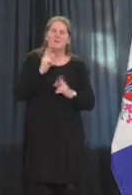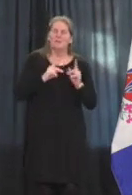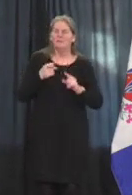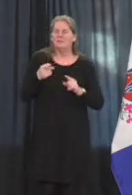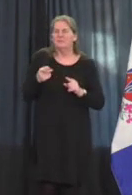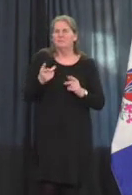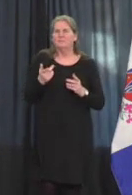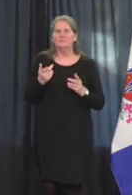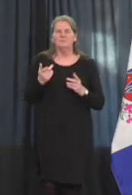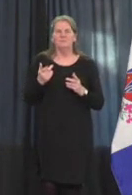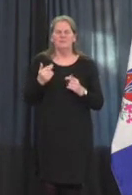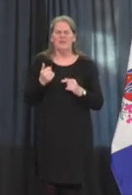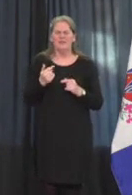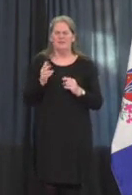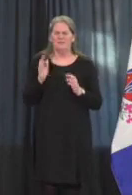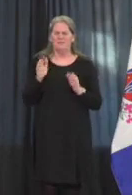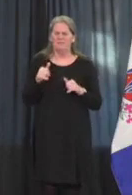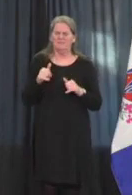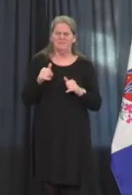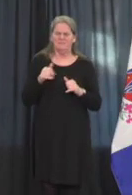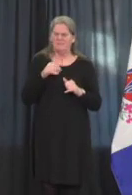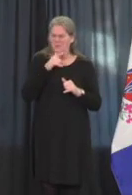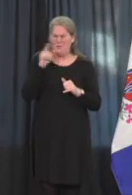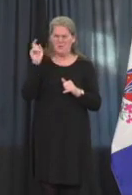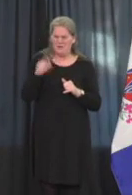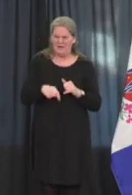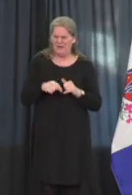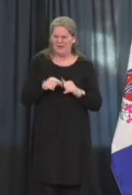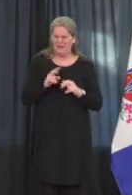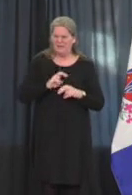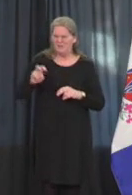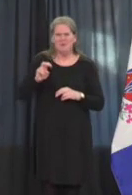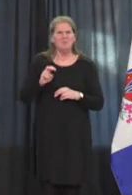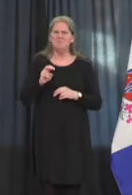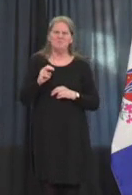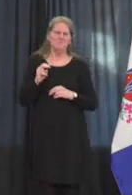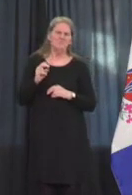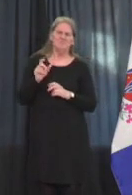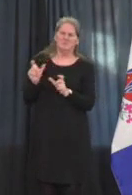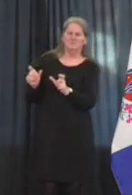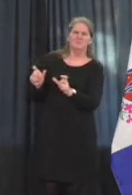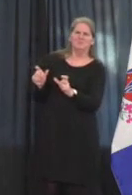IF IT'S UNWANTED TRAVEL, WELL, SORRY, YOU'RE NOT WELCOME.